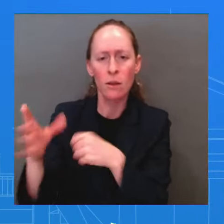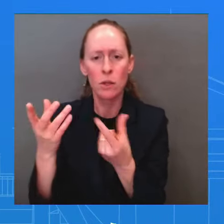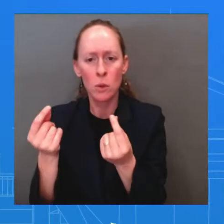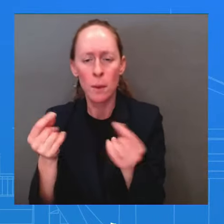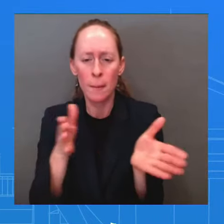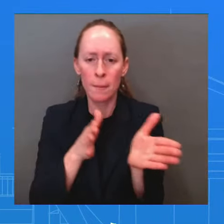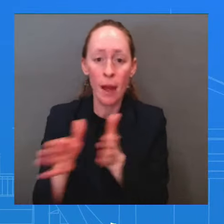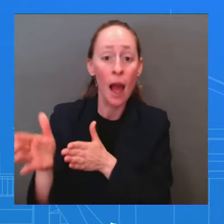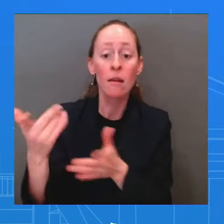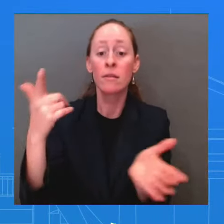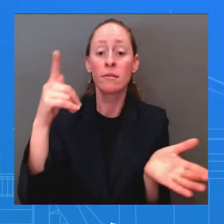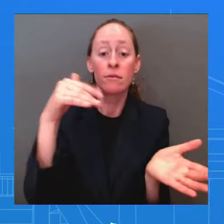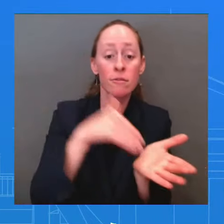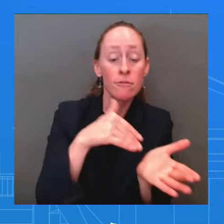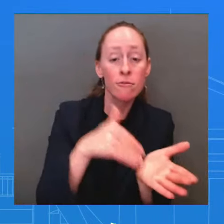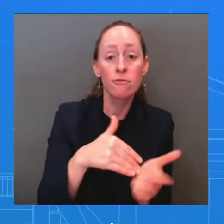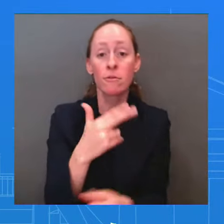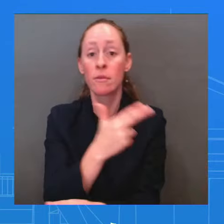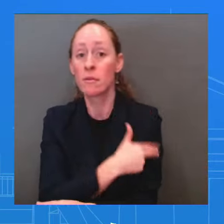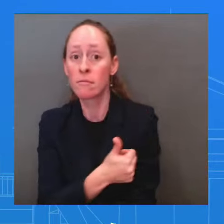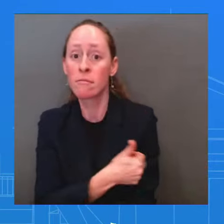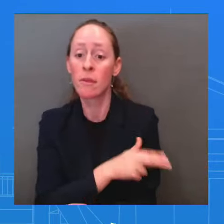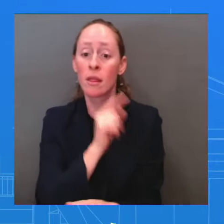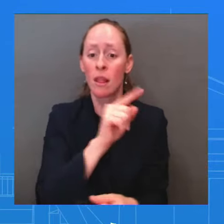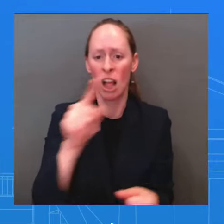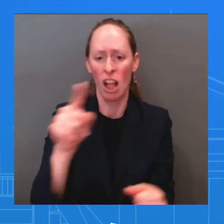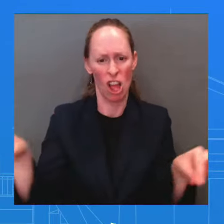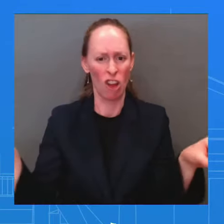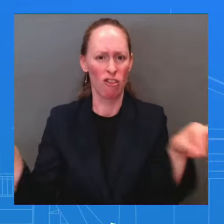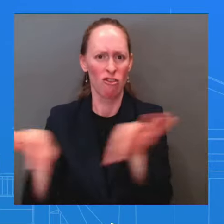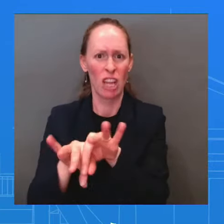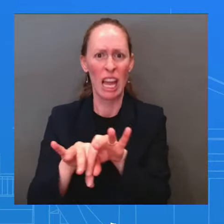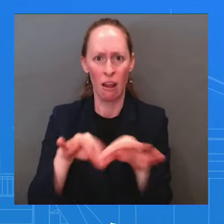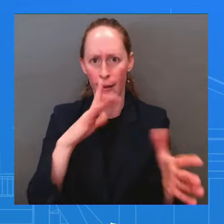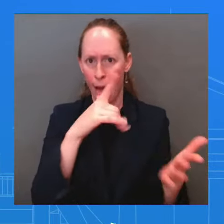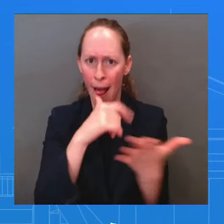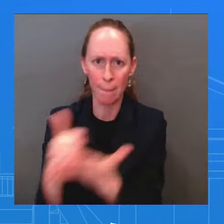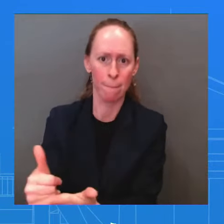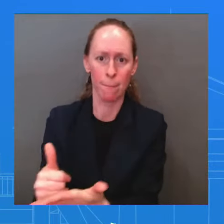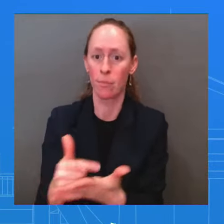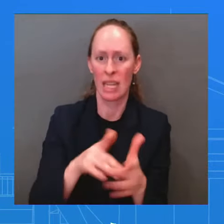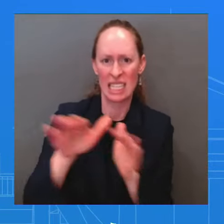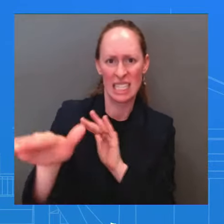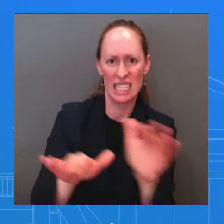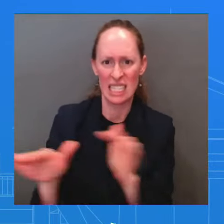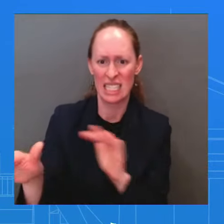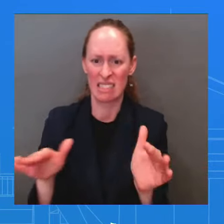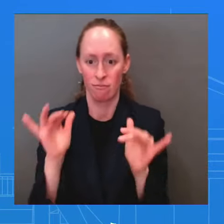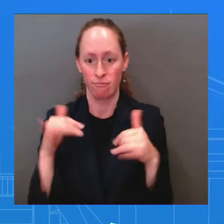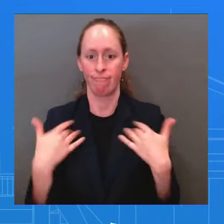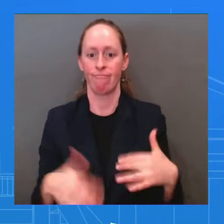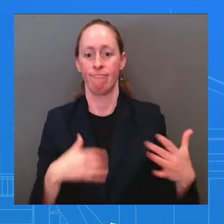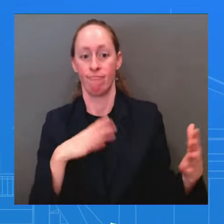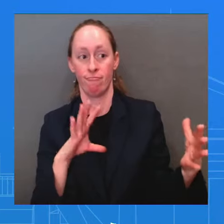as they have in other kinds of campaigns that we've had around these COVID vaccines as they've been announced. And so, look, we're --